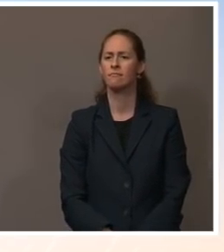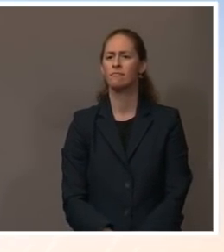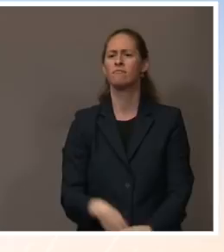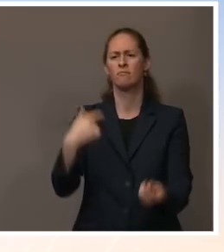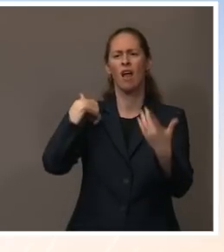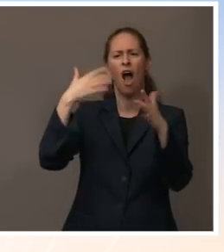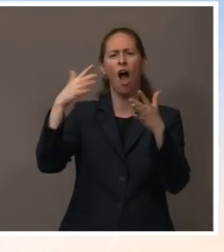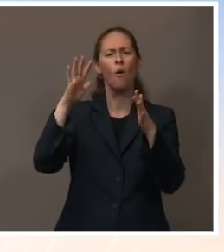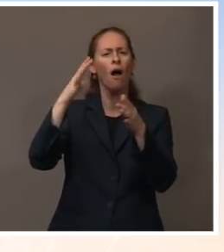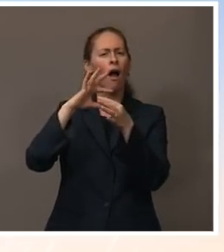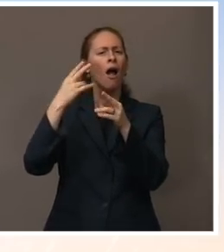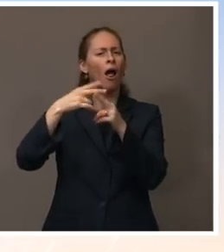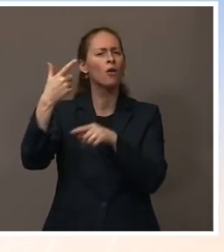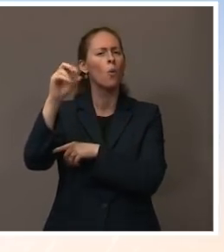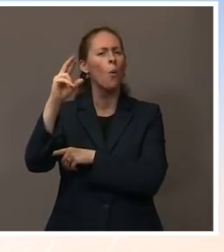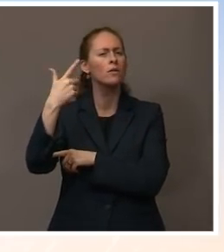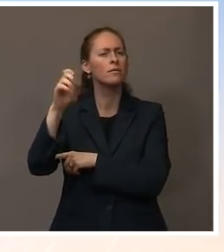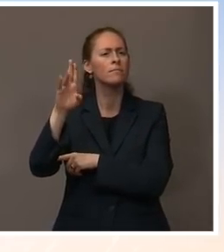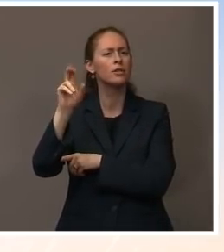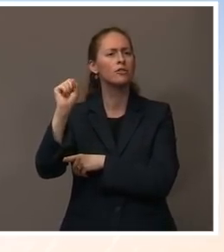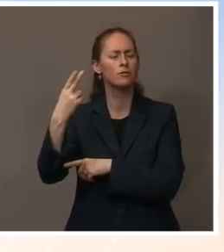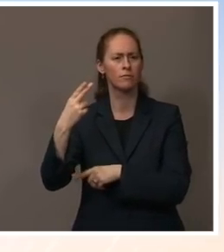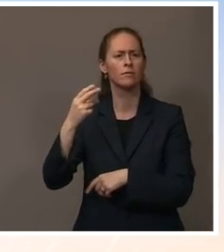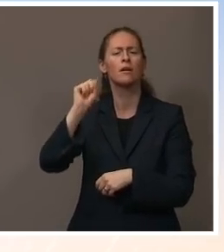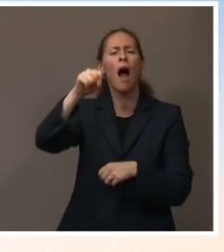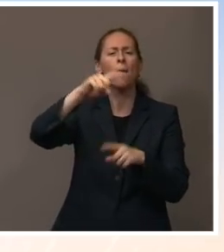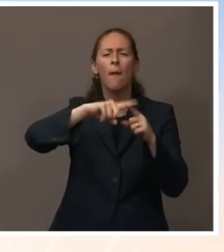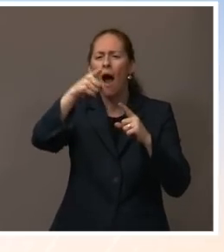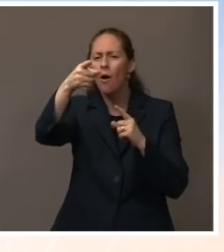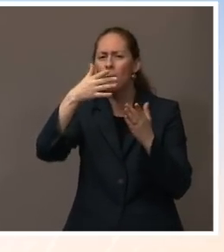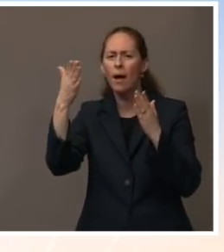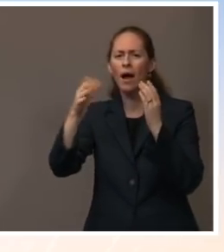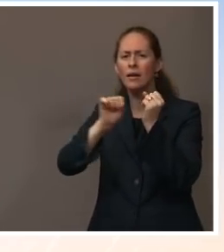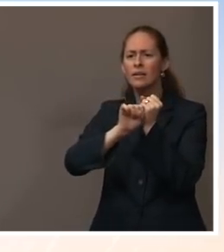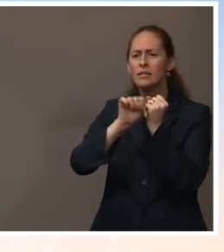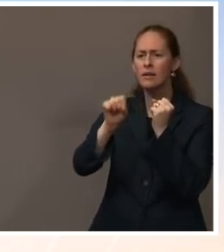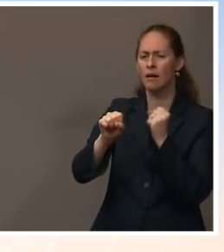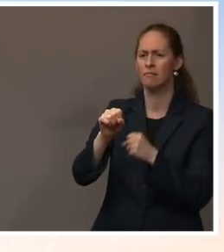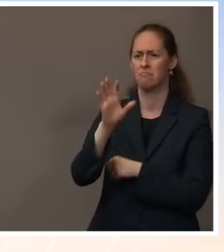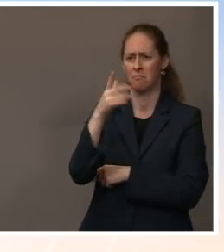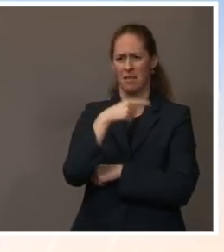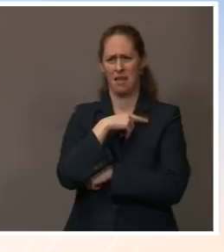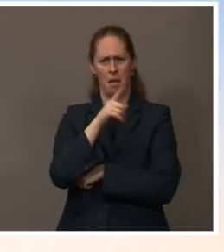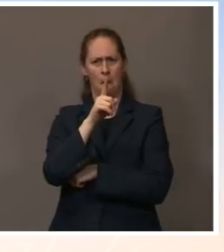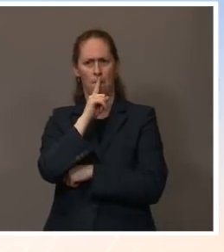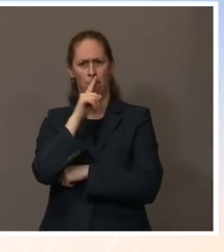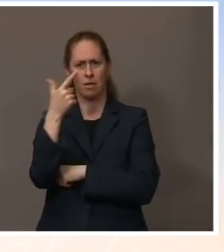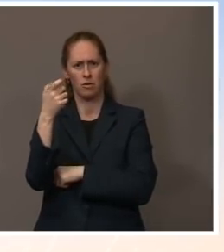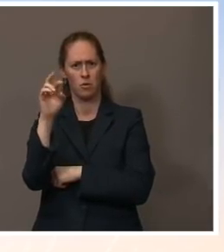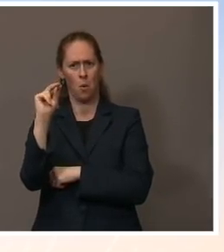it was extended for 25 years. Ms. Psaki: Oh, okay. I didn't bring up George W. Bush, but, go ahead, you can bring him up. The Press: Yes, I'm bringing him up.